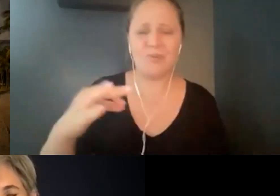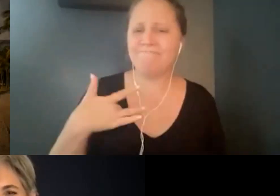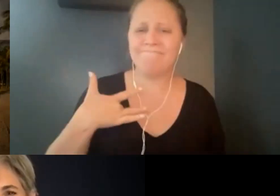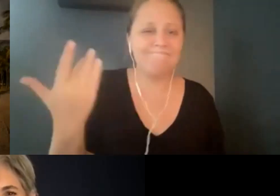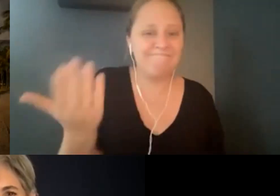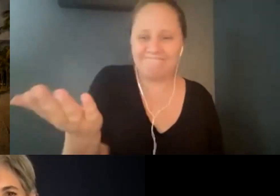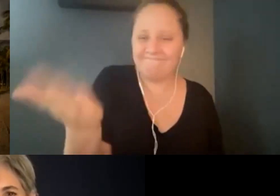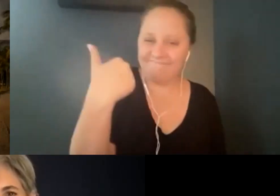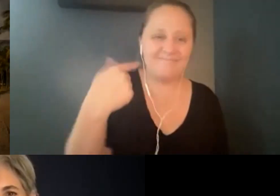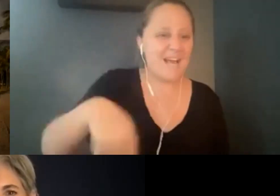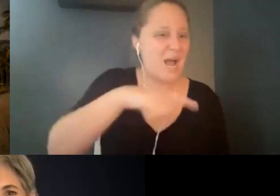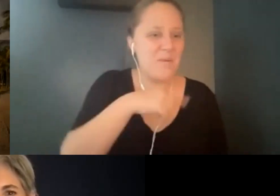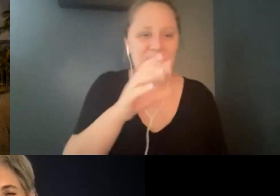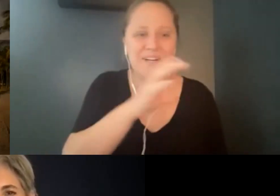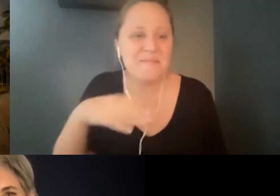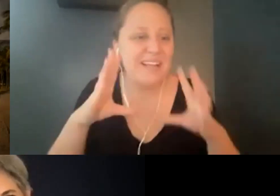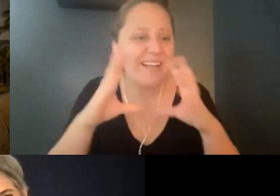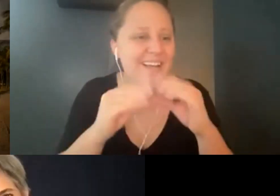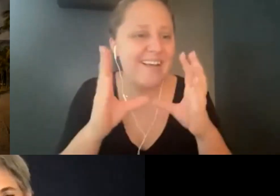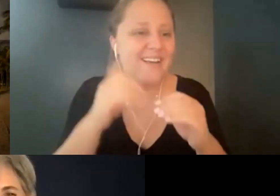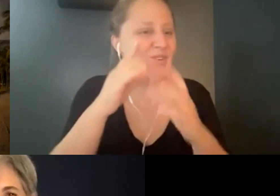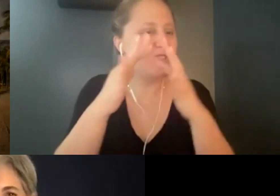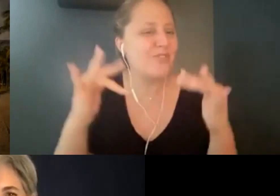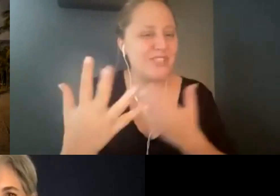Committee and just looking forward to continuing to work with Beth.